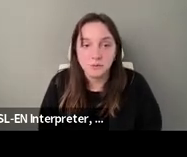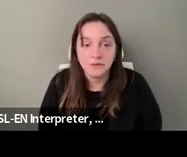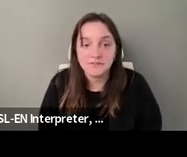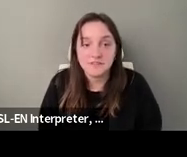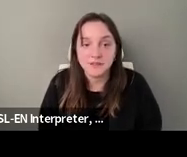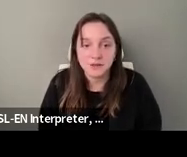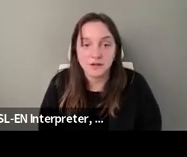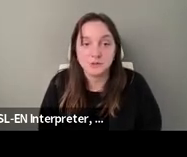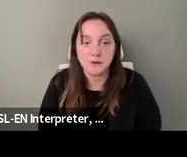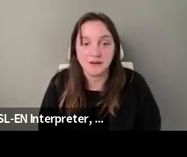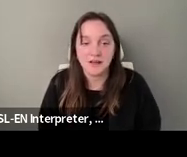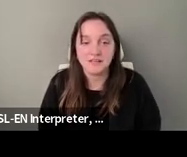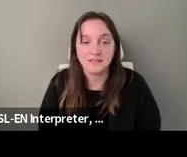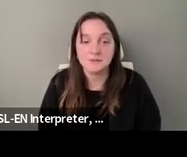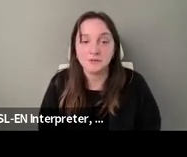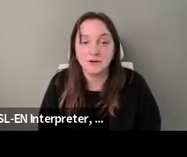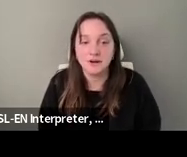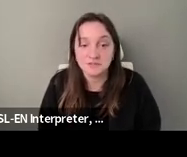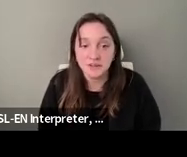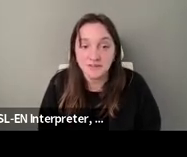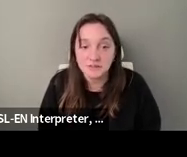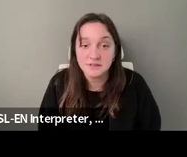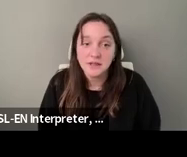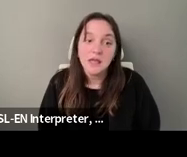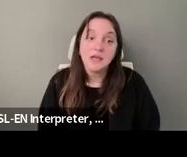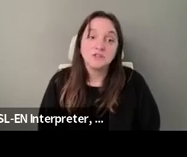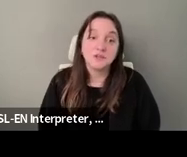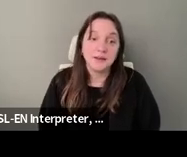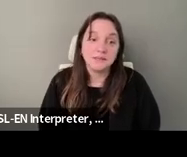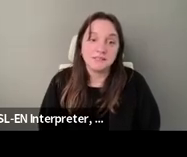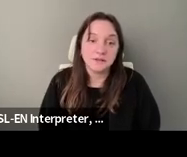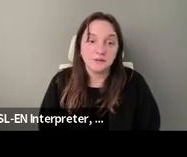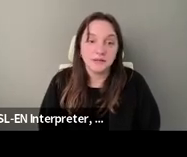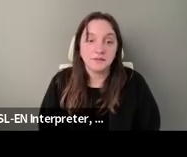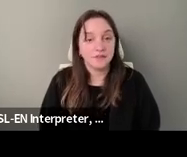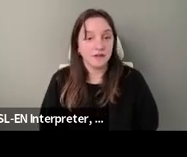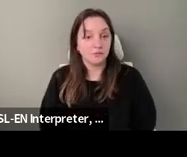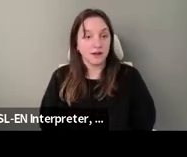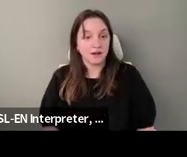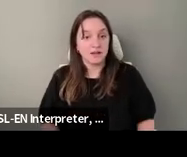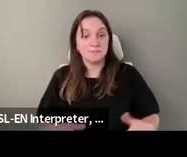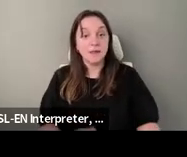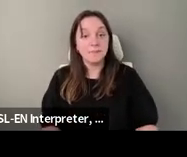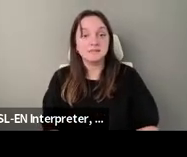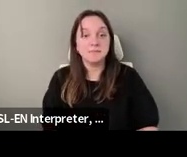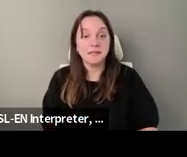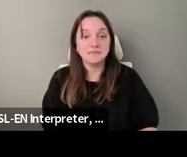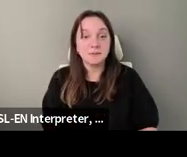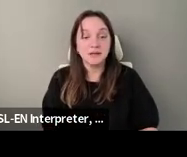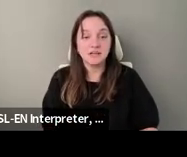far at different levels, so that means including that they recognize it maybe as a means of communication in sign language, and will incorporate it as